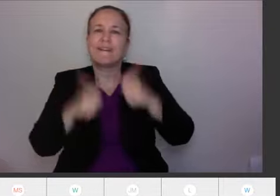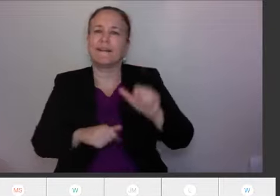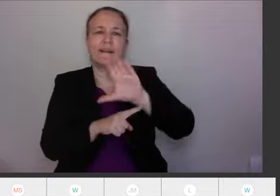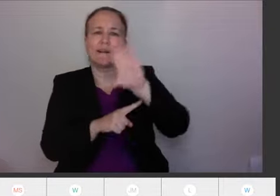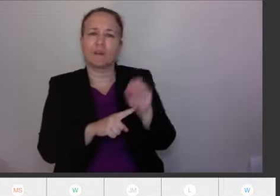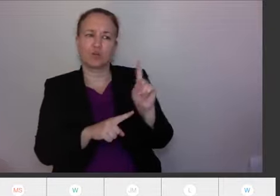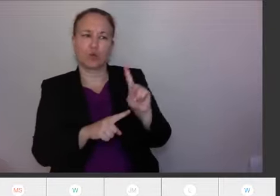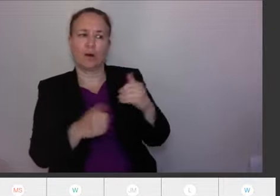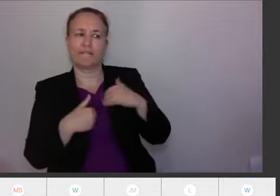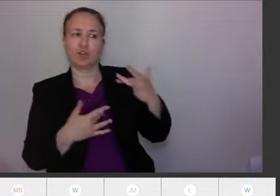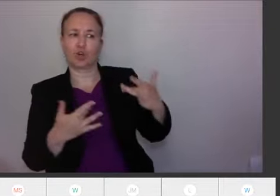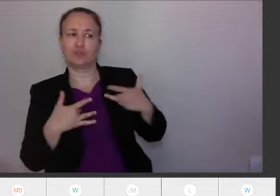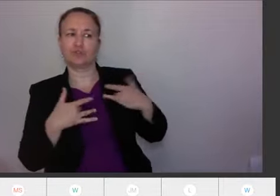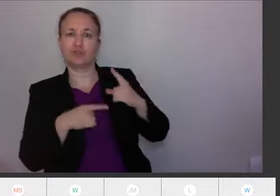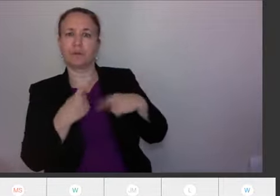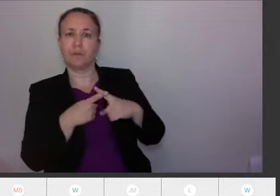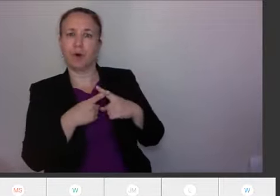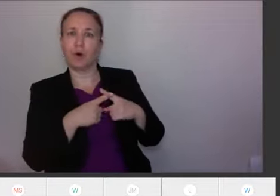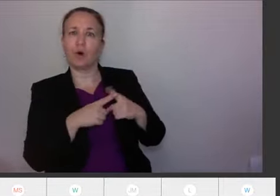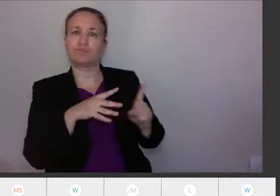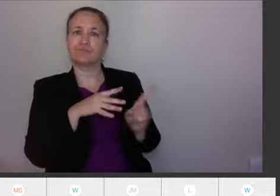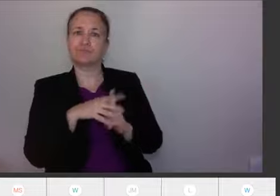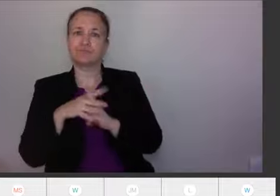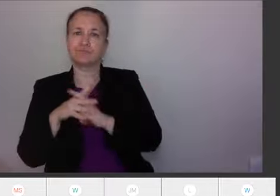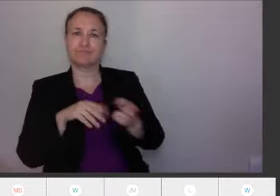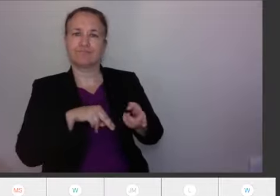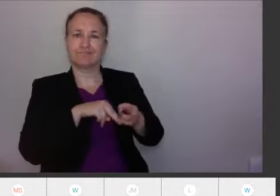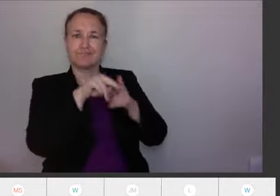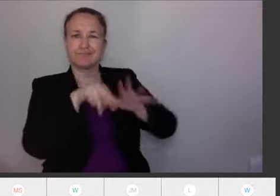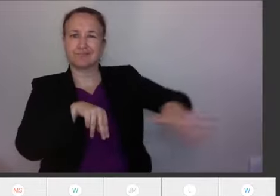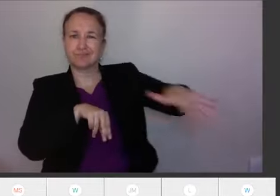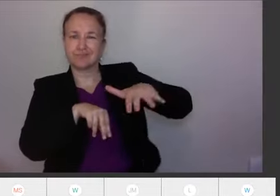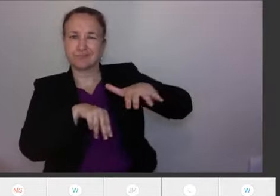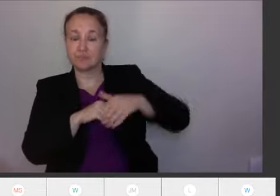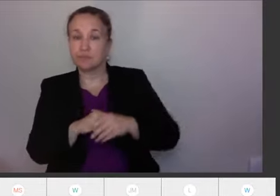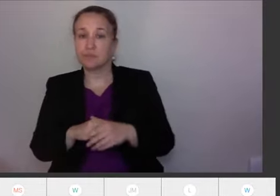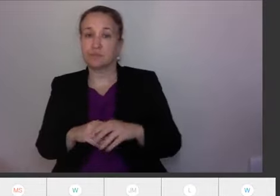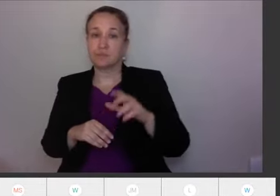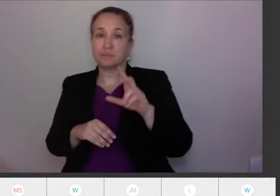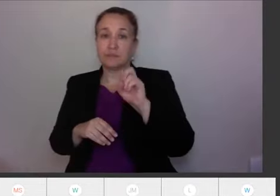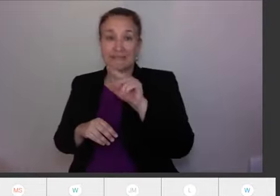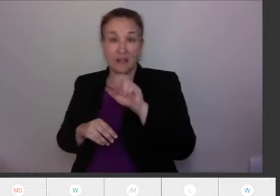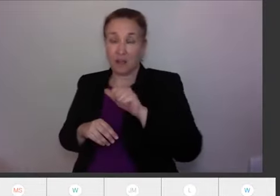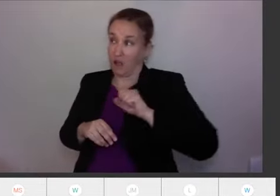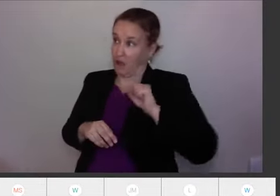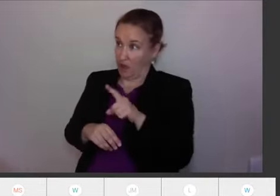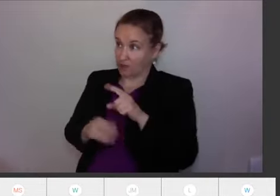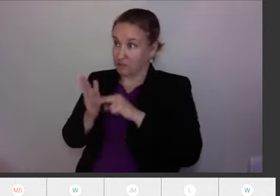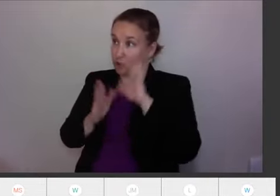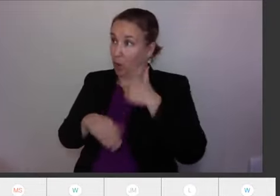concerns about rising case numbers [Reporter] so it would be your hope that you would have some heads up on and it wouldn't just be announced at a